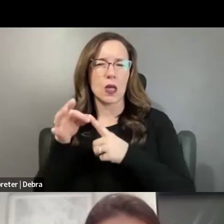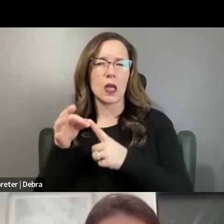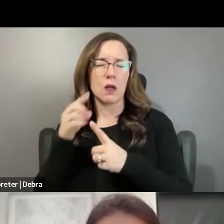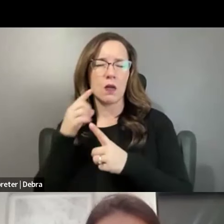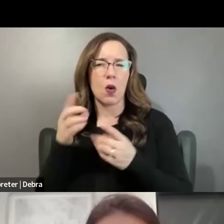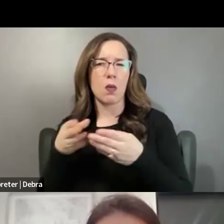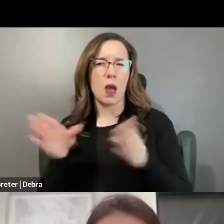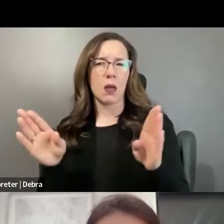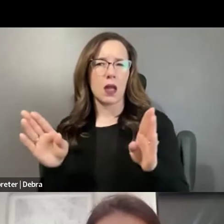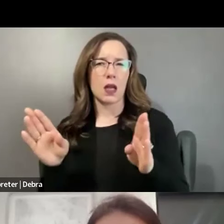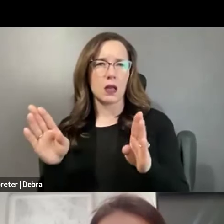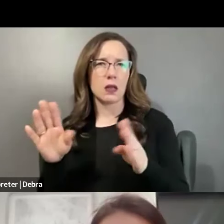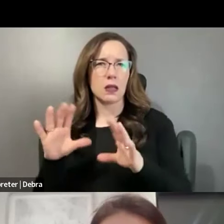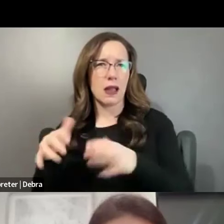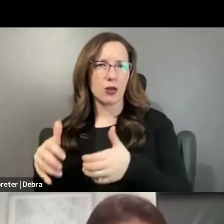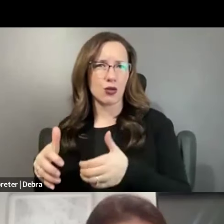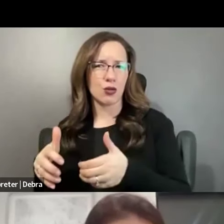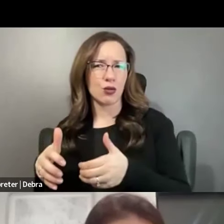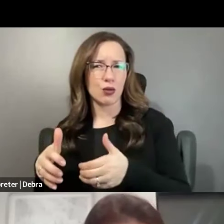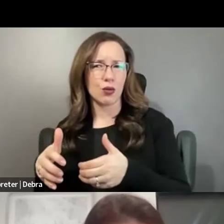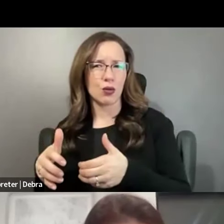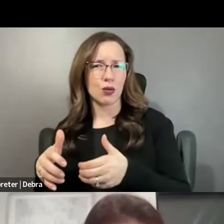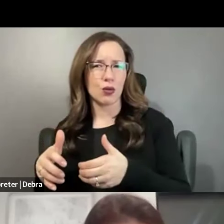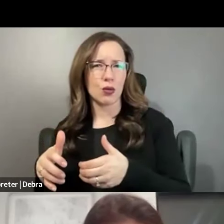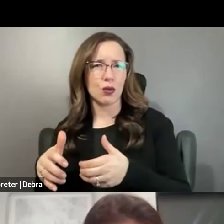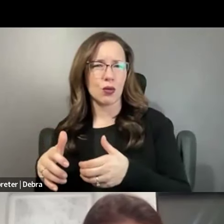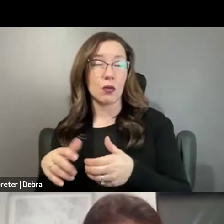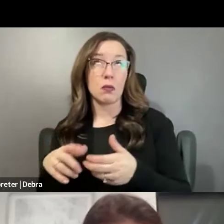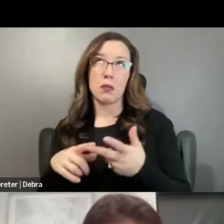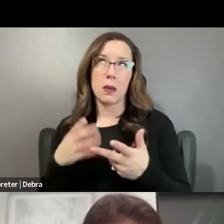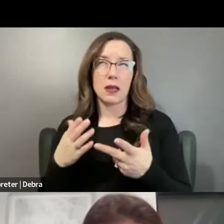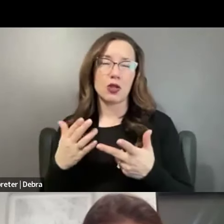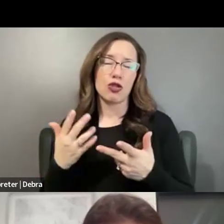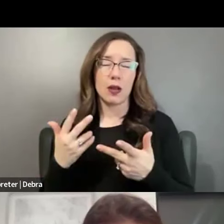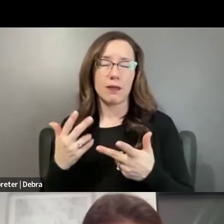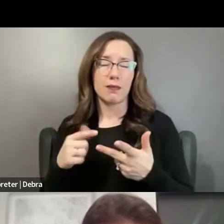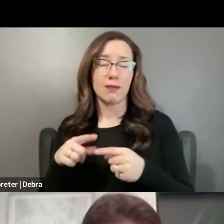And then what sort of - maybe this is three - contingent on the first one.